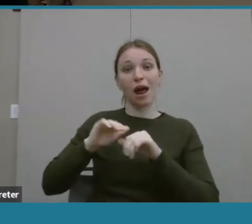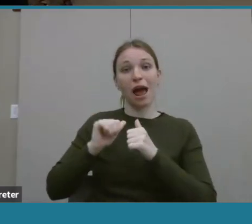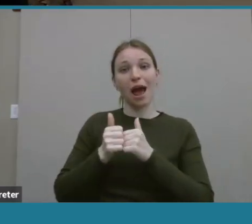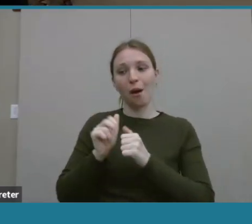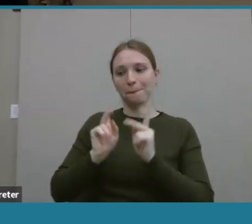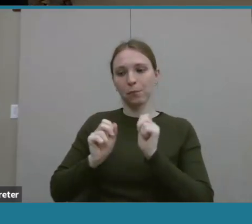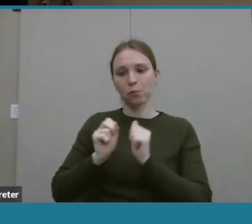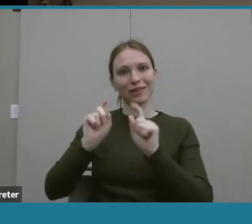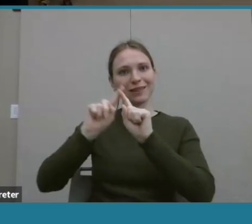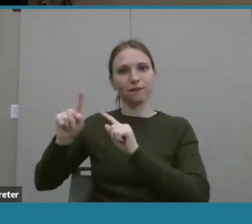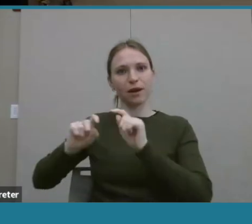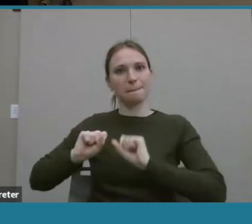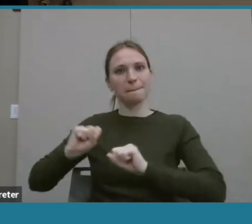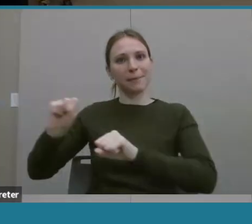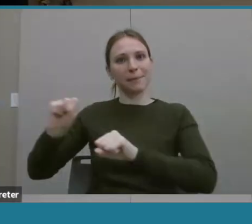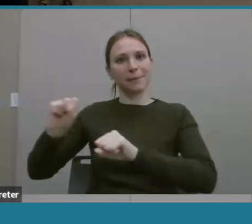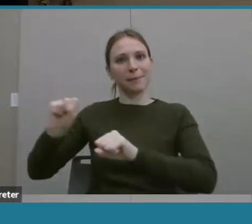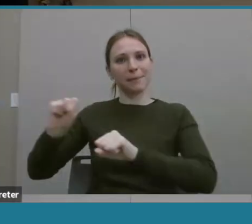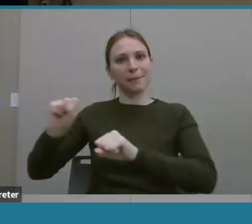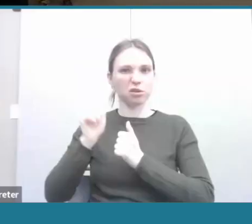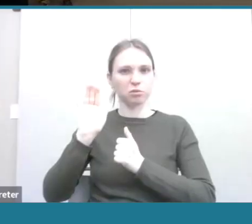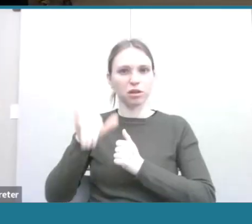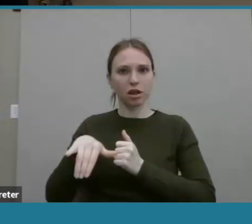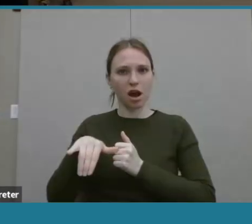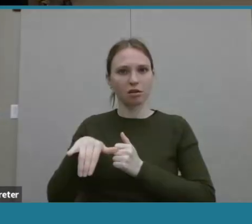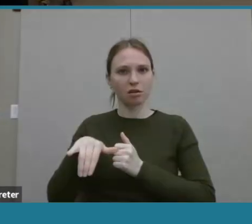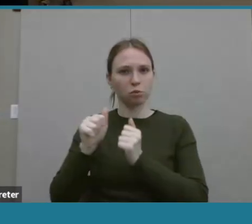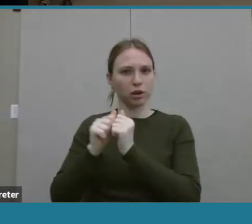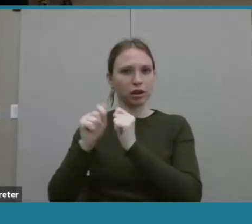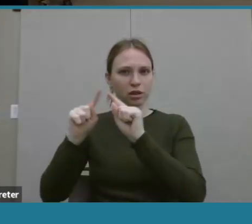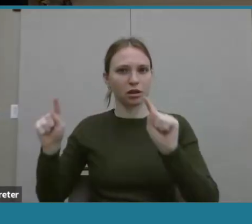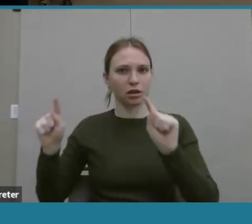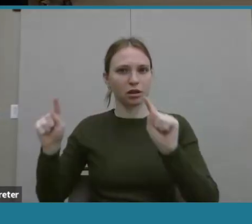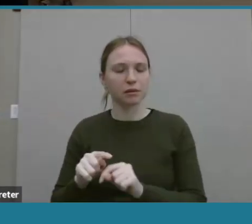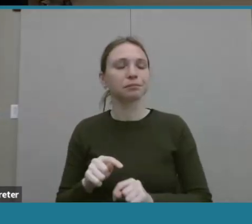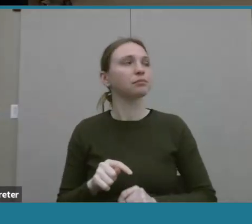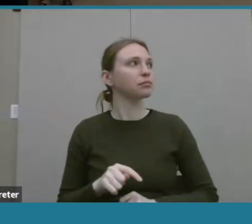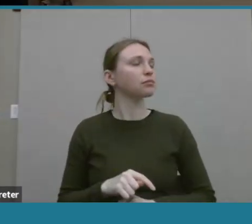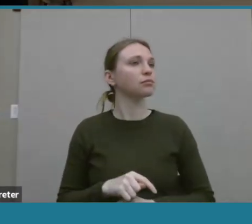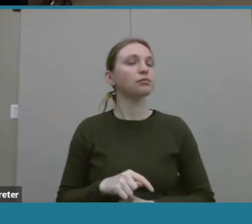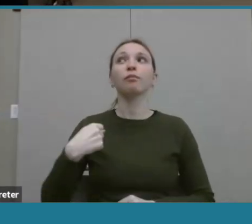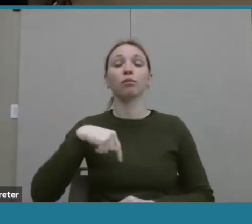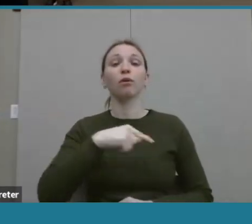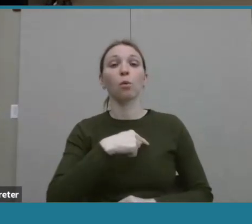abilities actually interacted with the signage? We do have our summative evaluation.